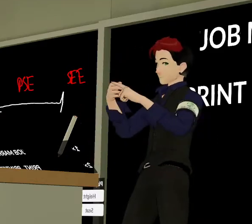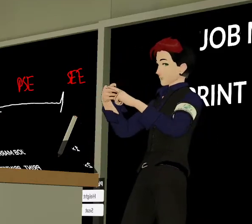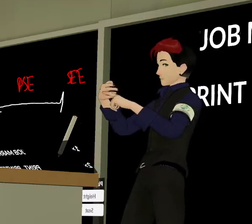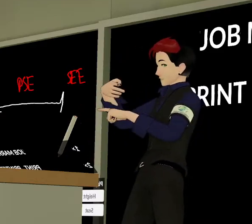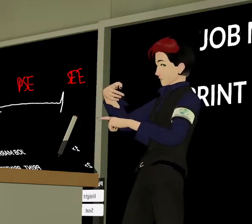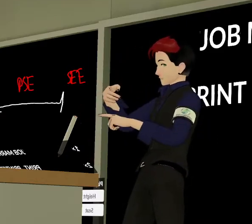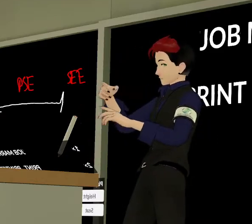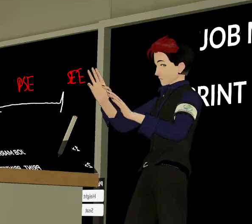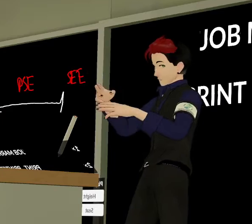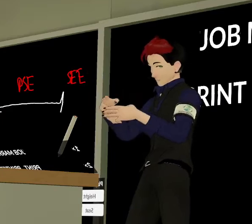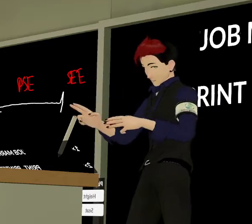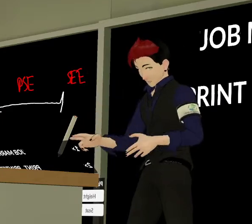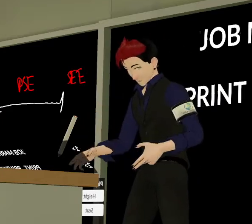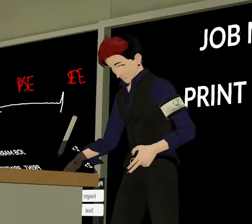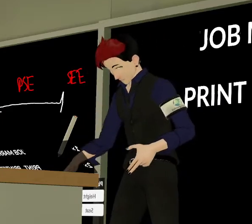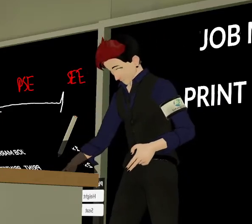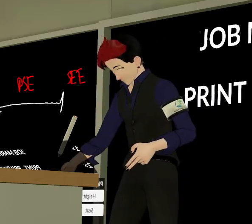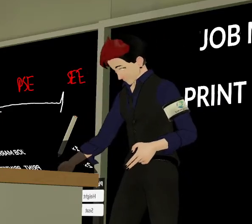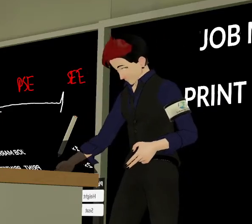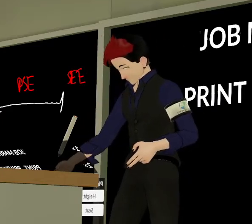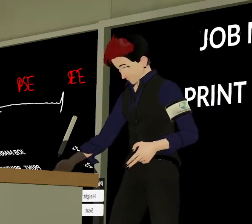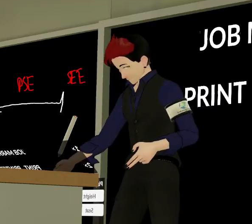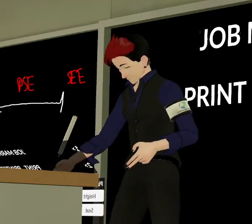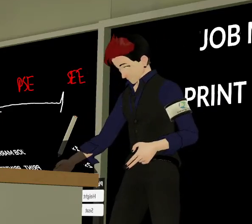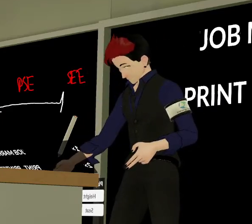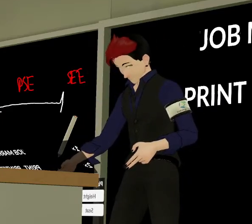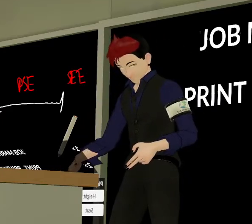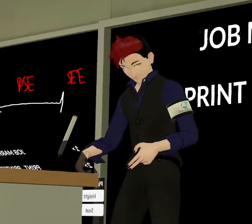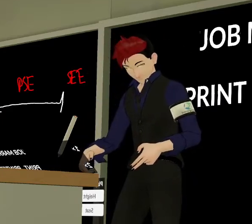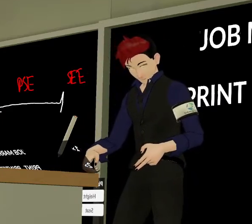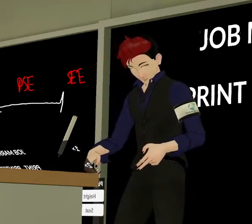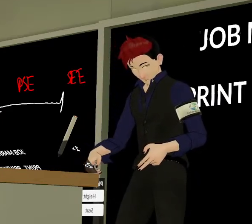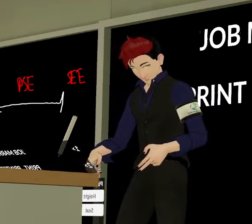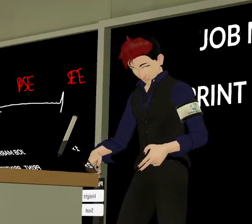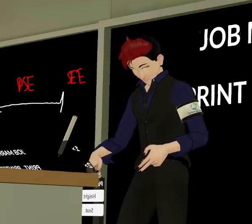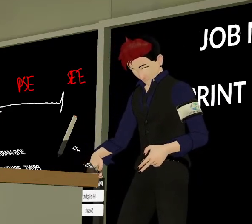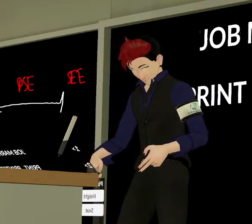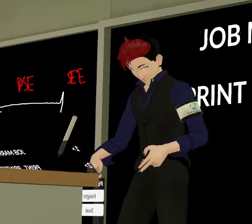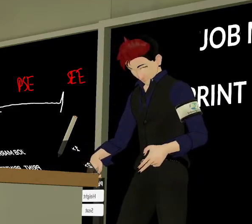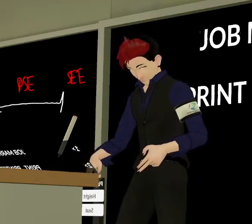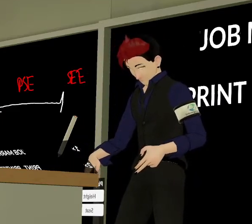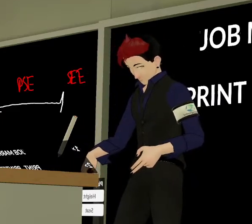as a tangent of that real quick hummm